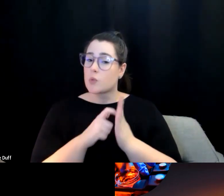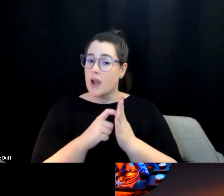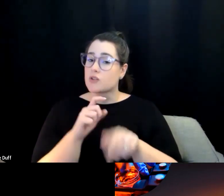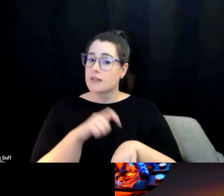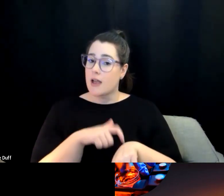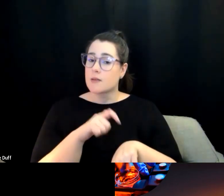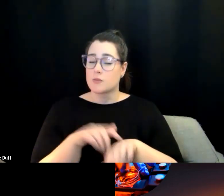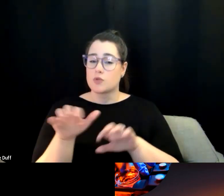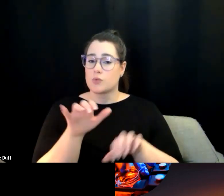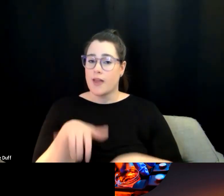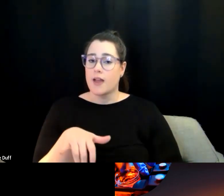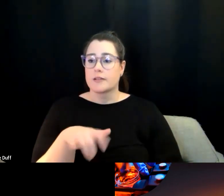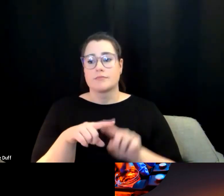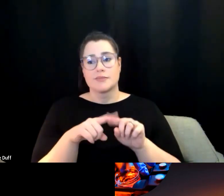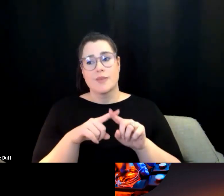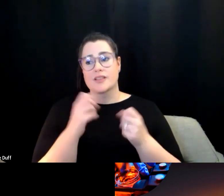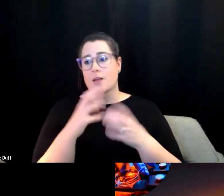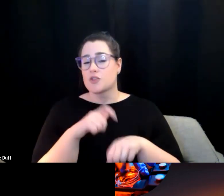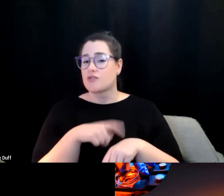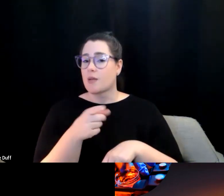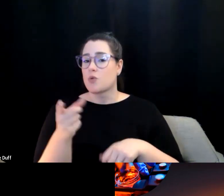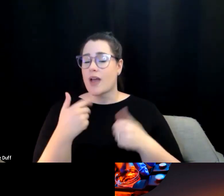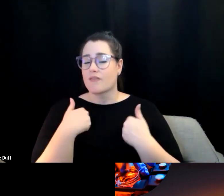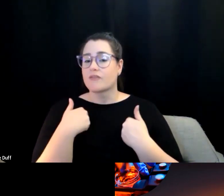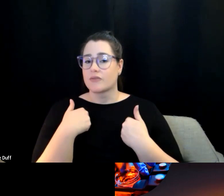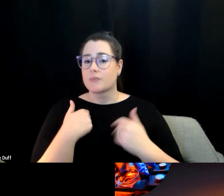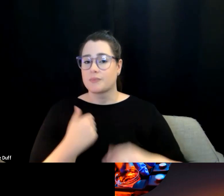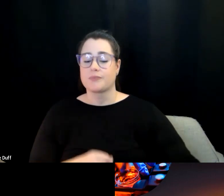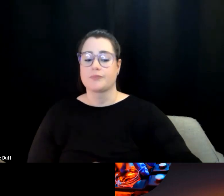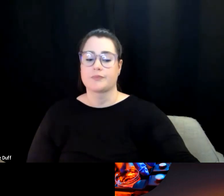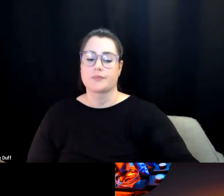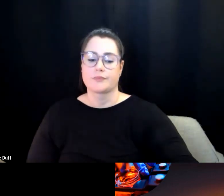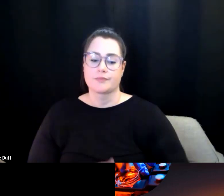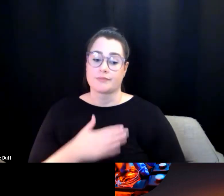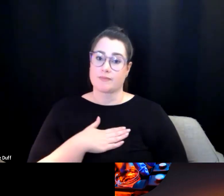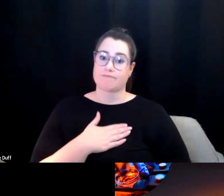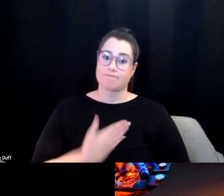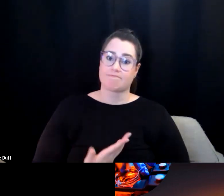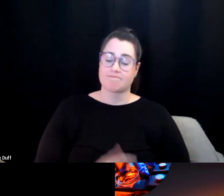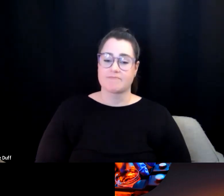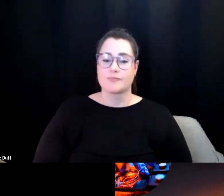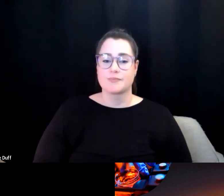So it really depends on how much time you have and what you're willing to do. Samantha Hunter: Okay.